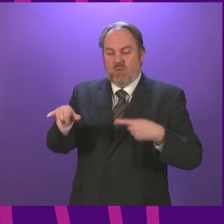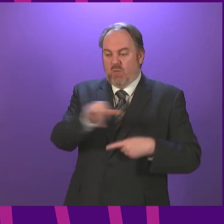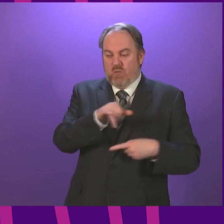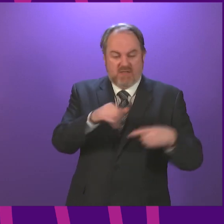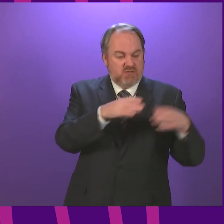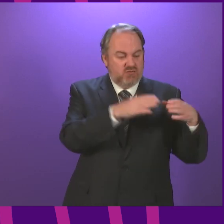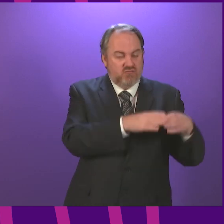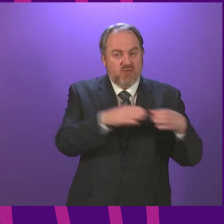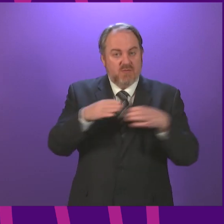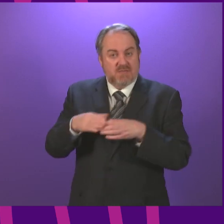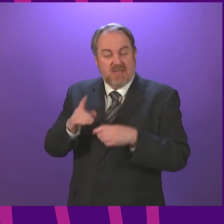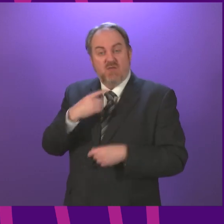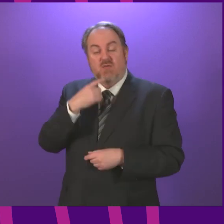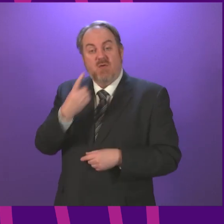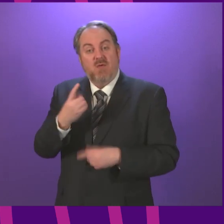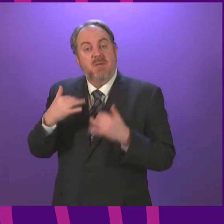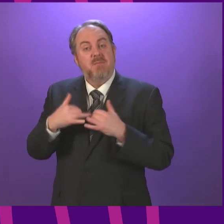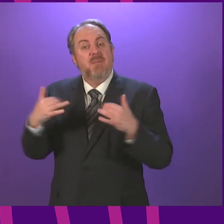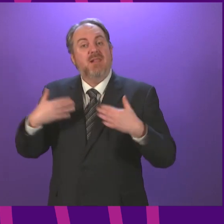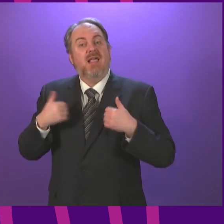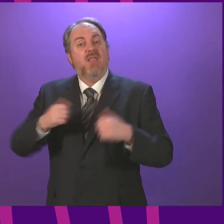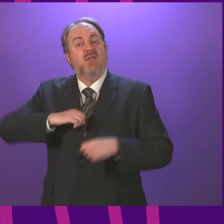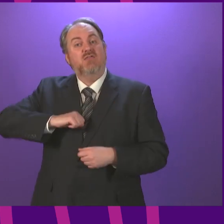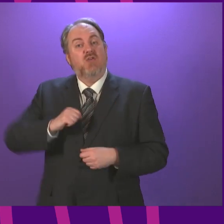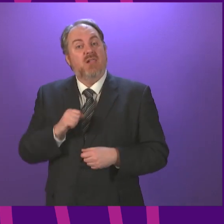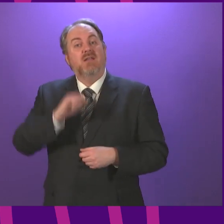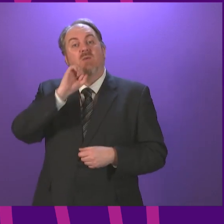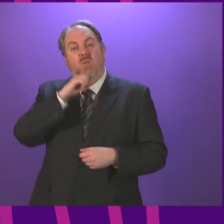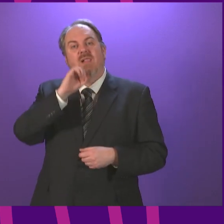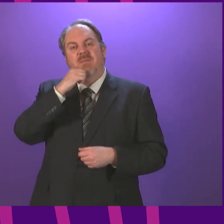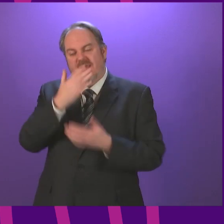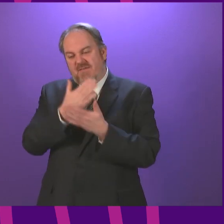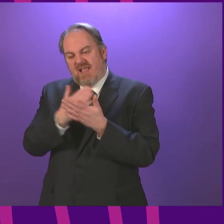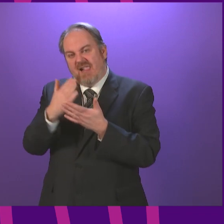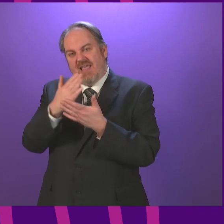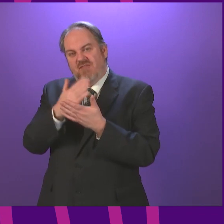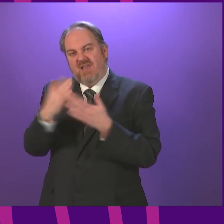as of tomorrow, Public Health Scotland will improve its reporting, so we continue to try